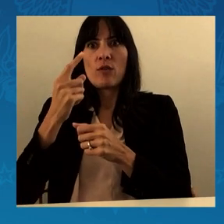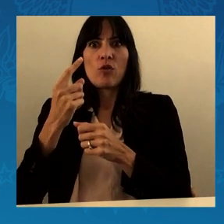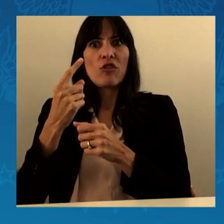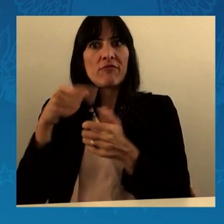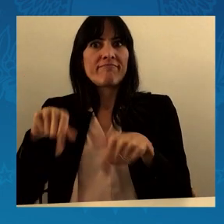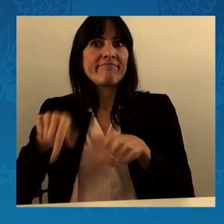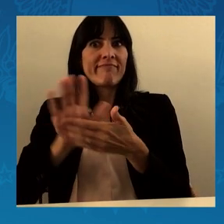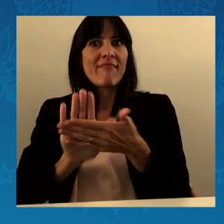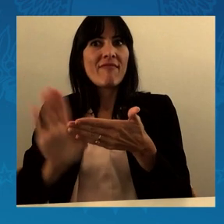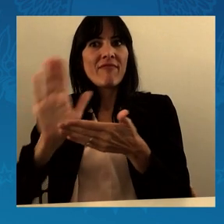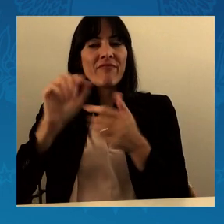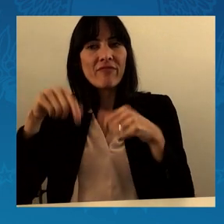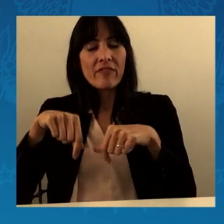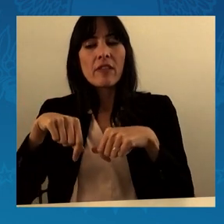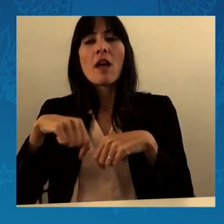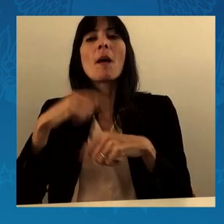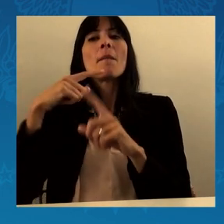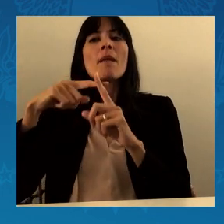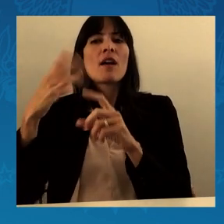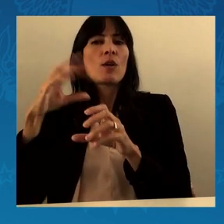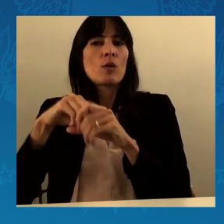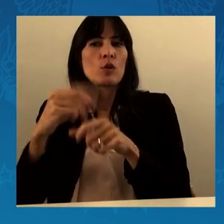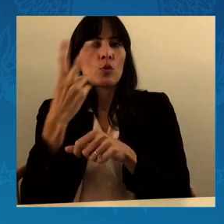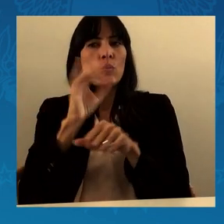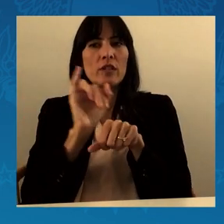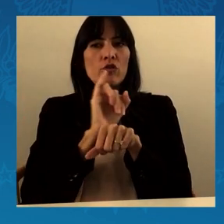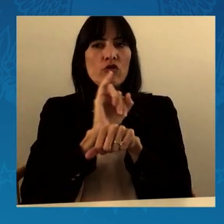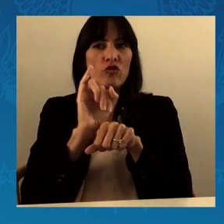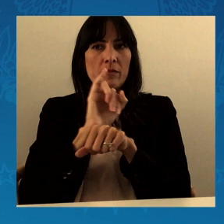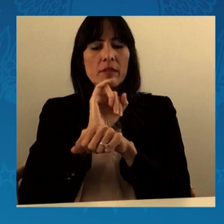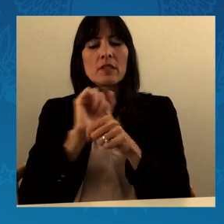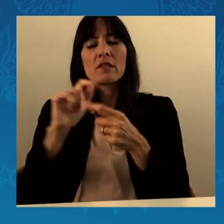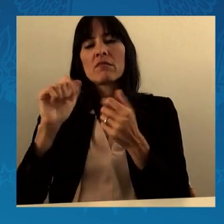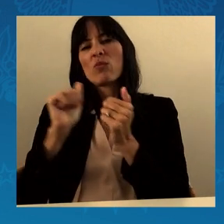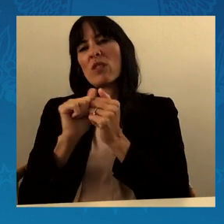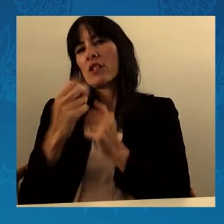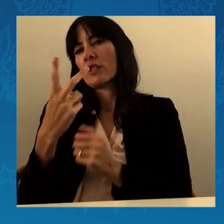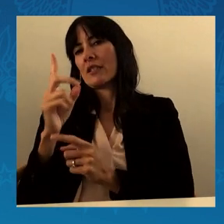and partnership with DOD Labs, as well as numerous upgrades on campus.